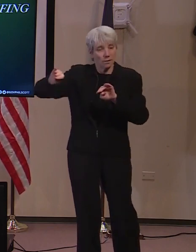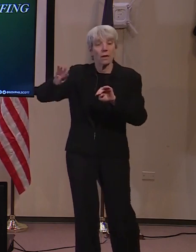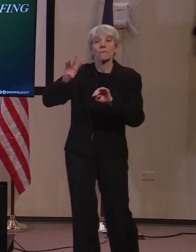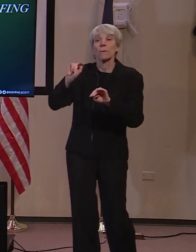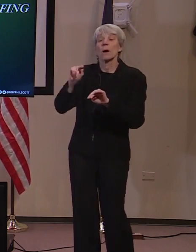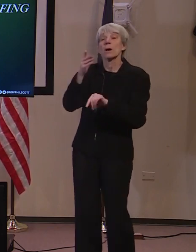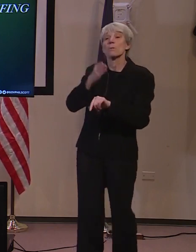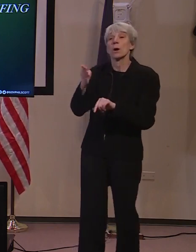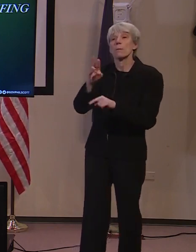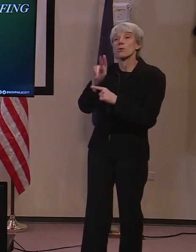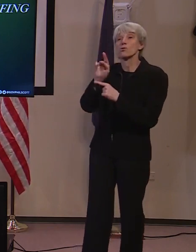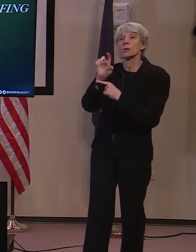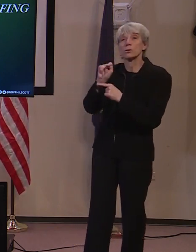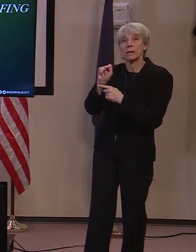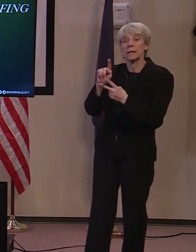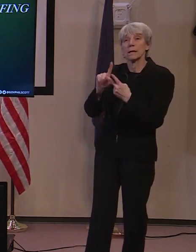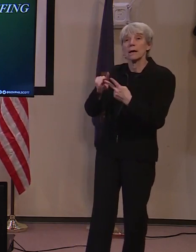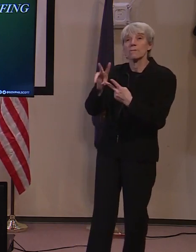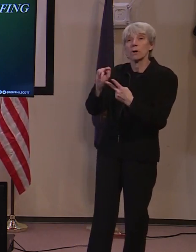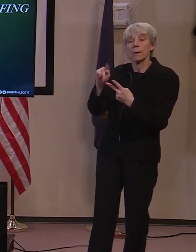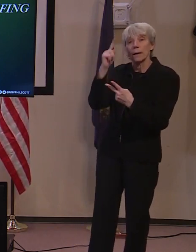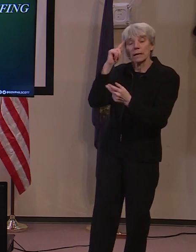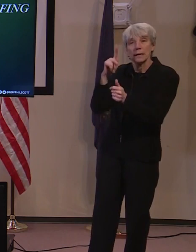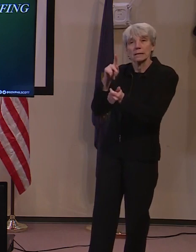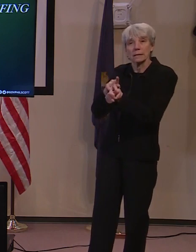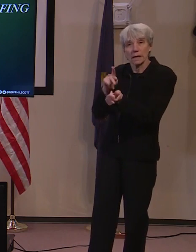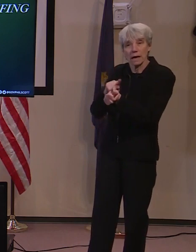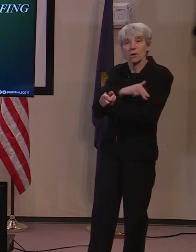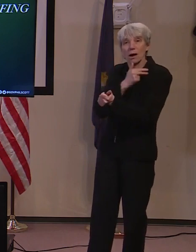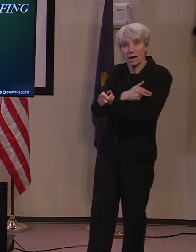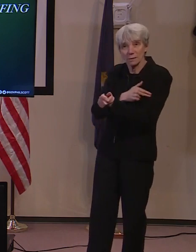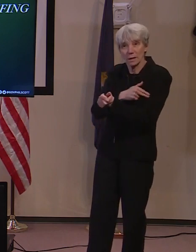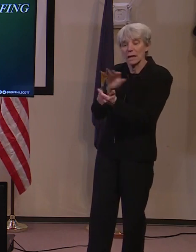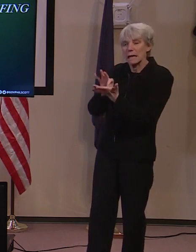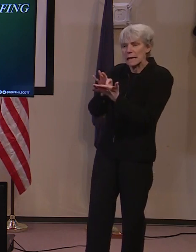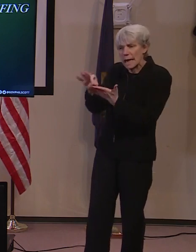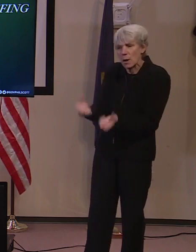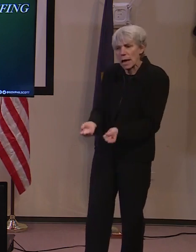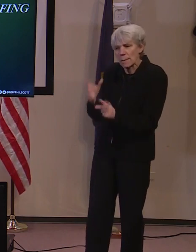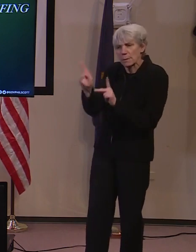Hospital currently report covid cases in their hospitals. However, that does